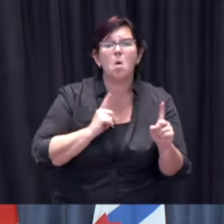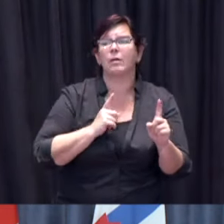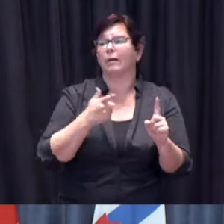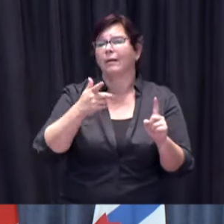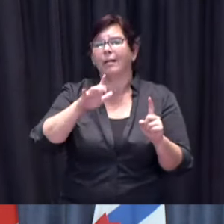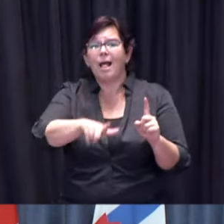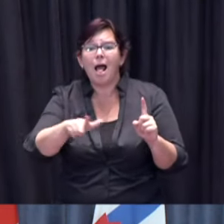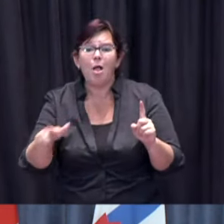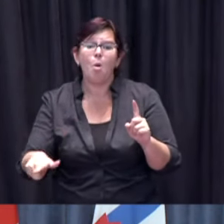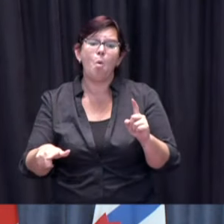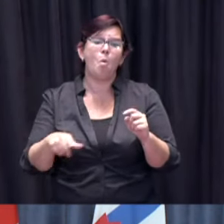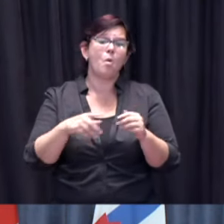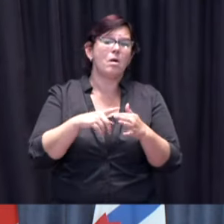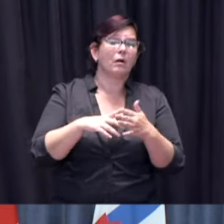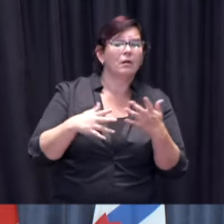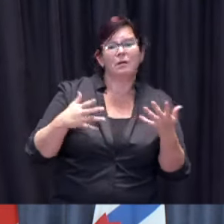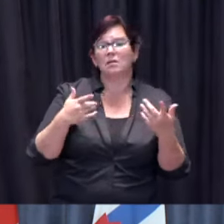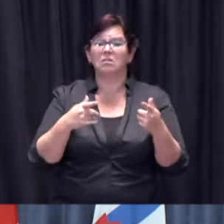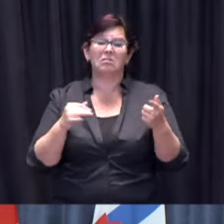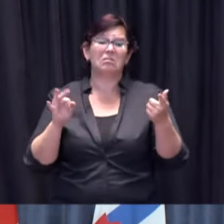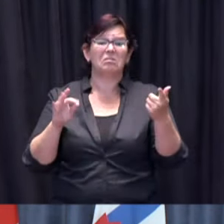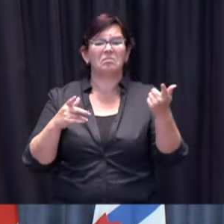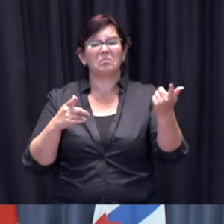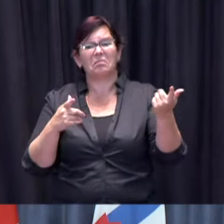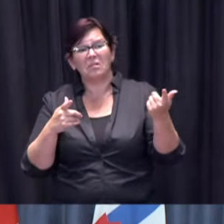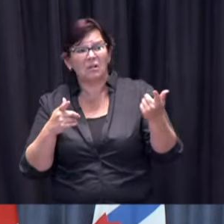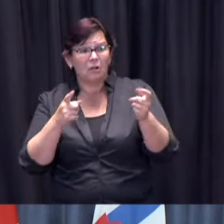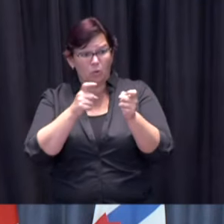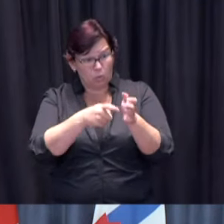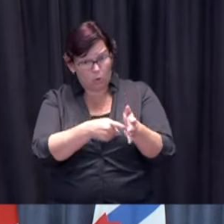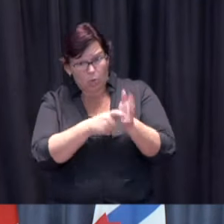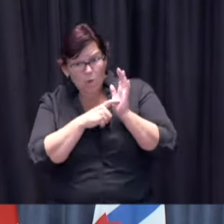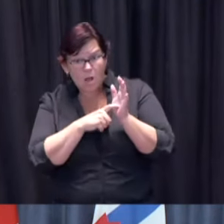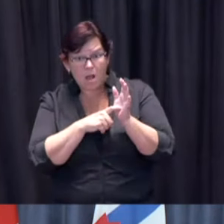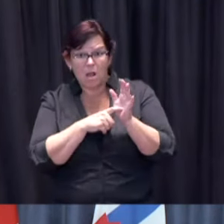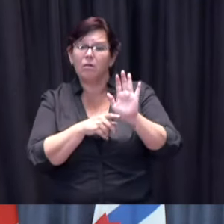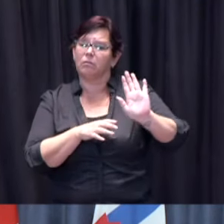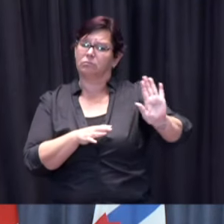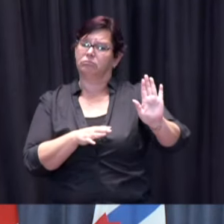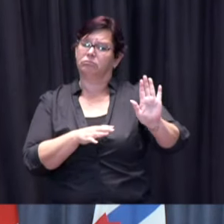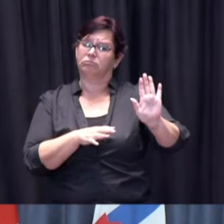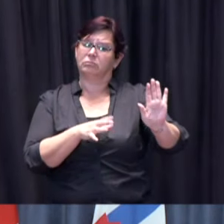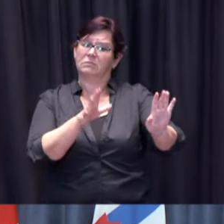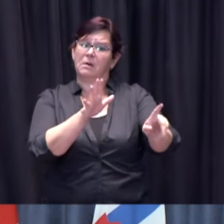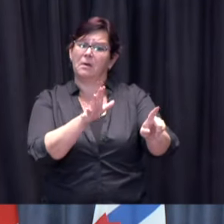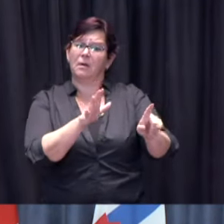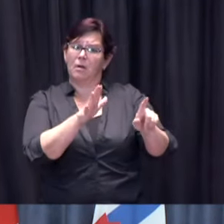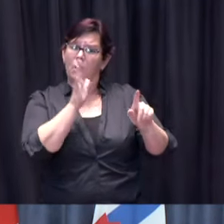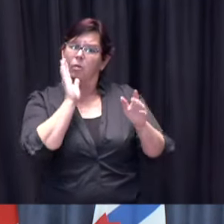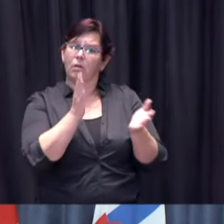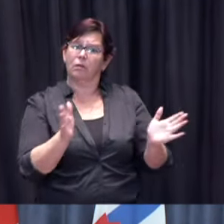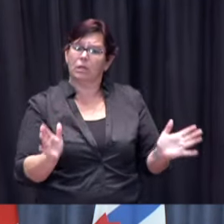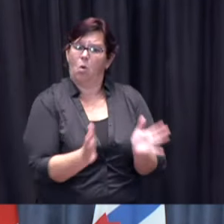would enhance their ability to enforce it if the city was clear in a by-law that face coverings are required